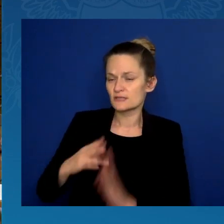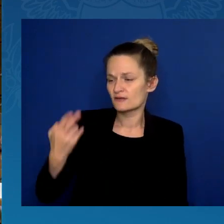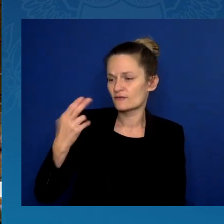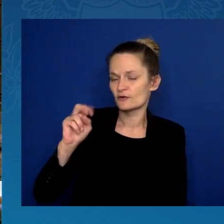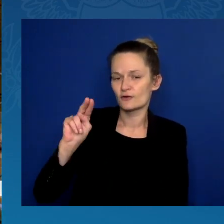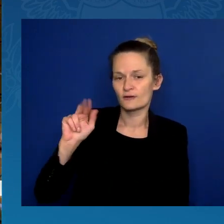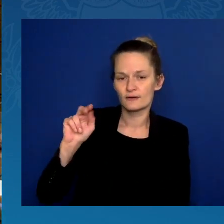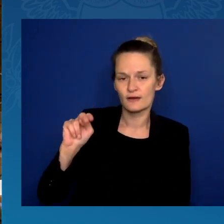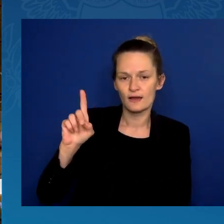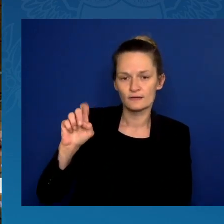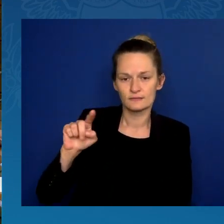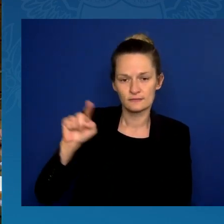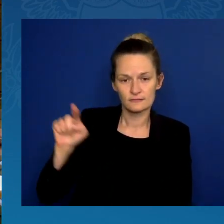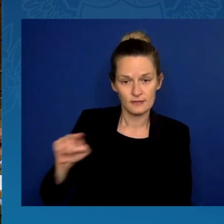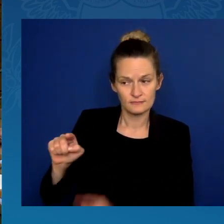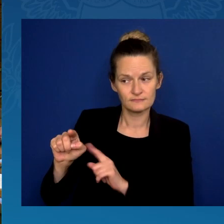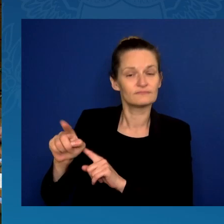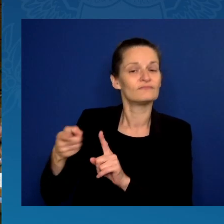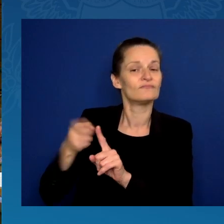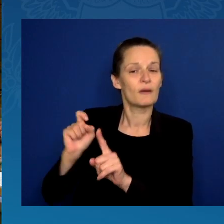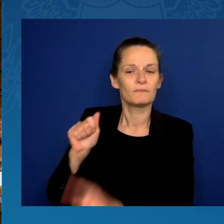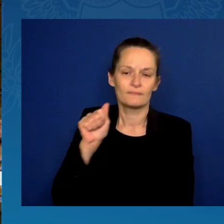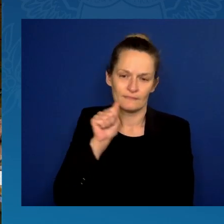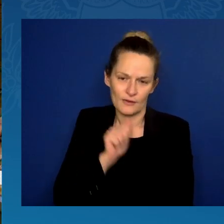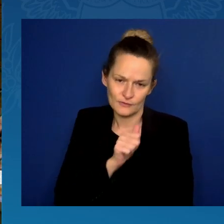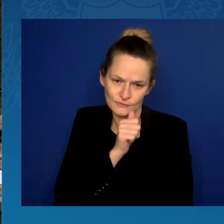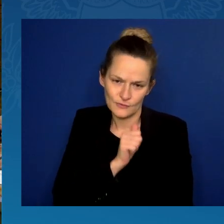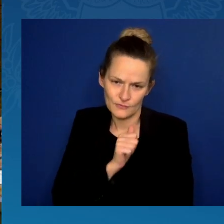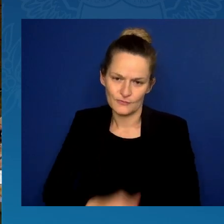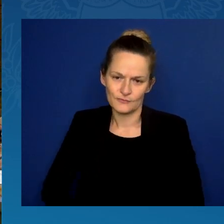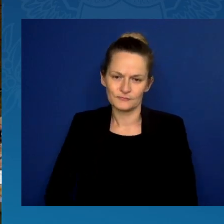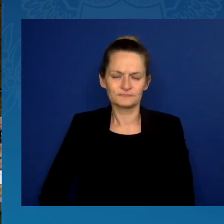Buenos tardes. My name is Alison Anderson. I'm from the great state of Arizona,